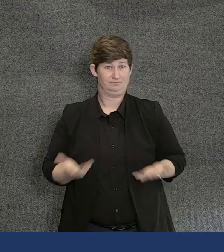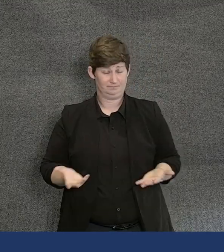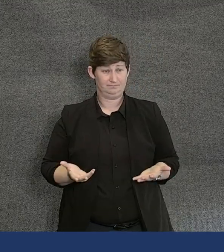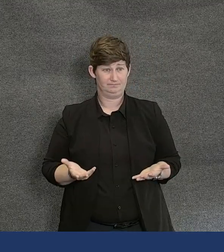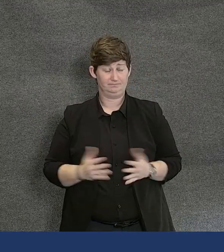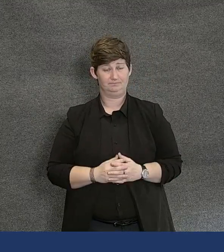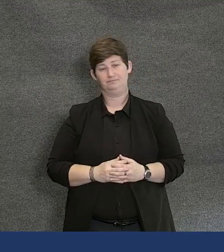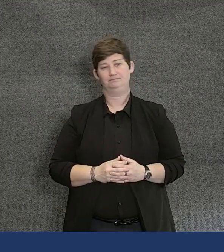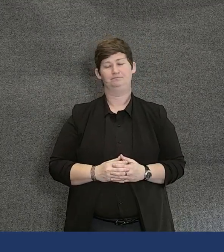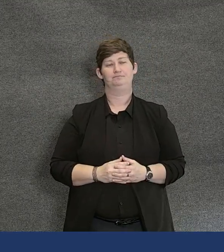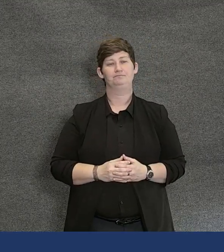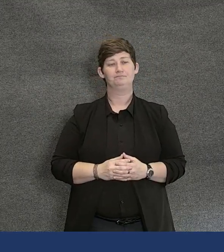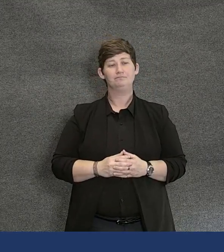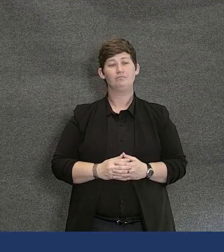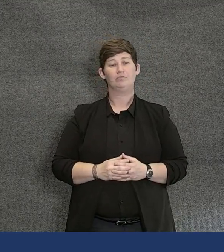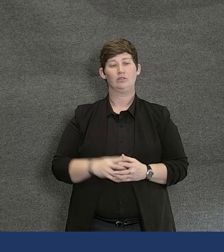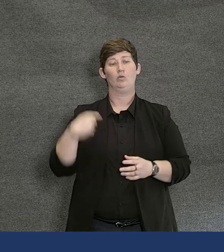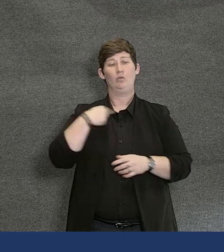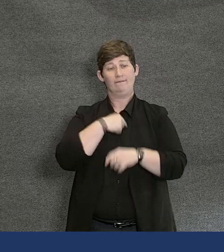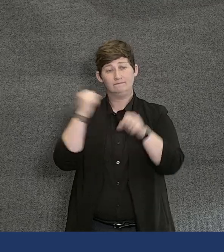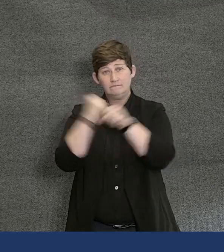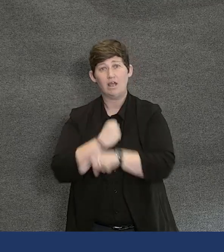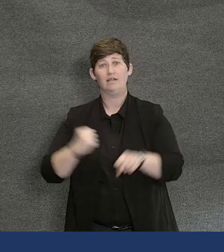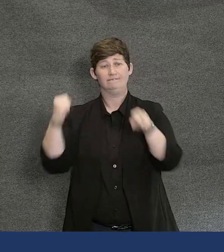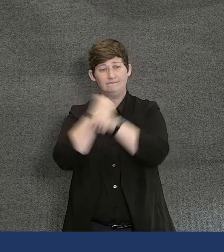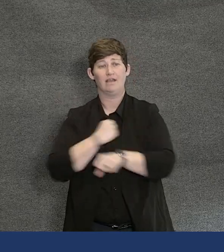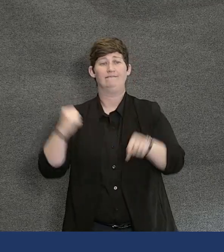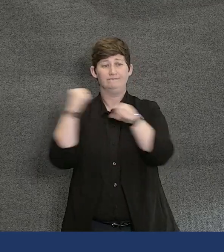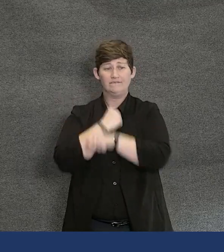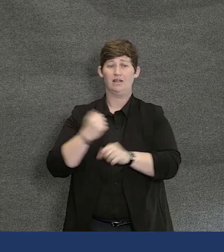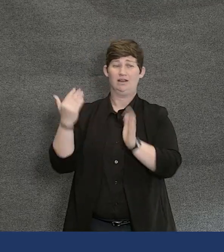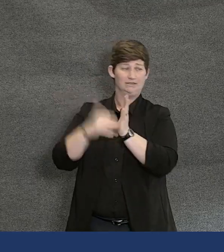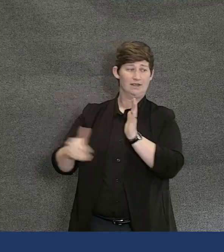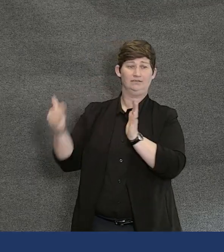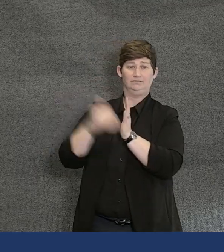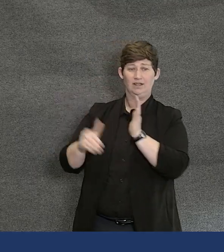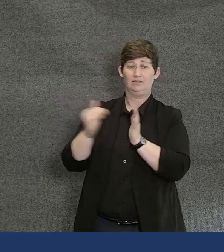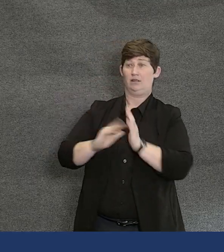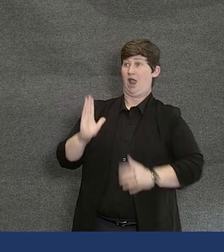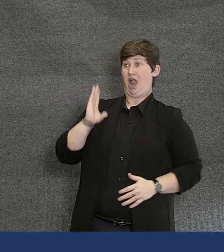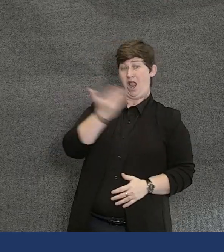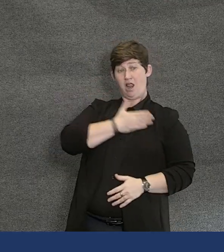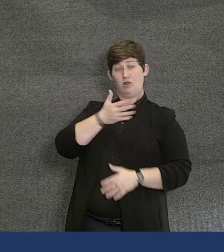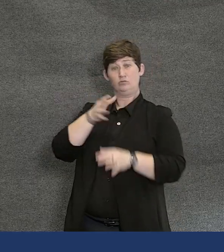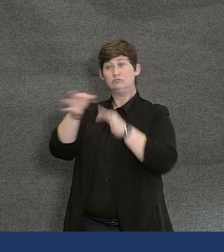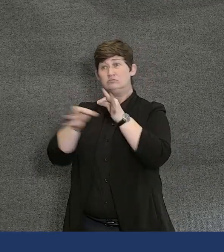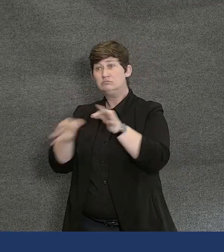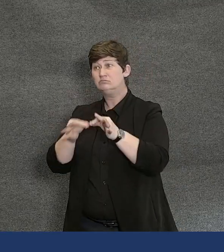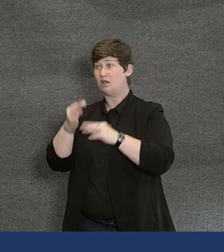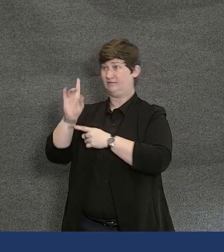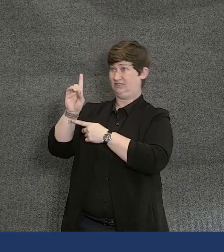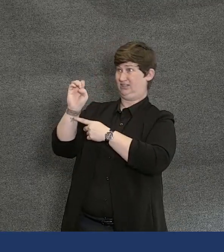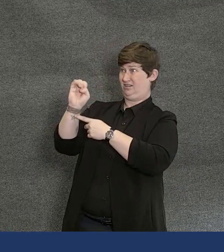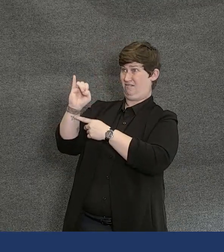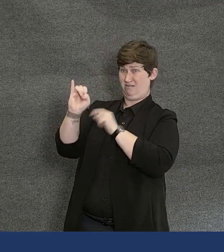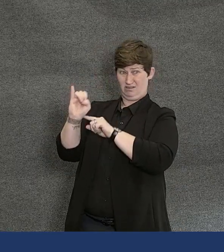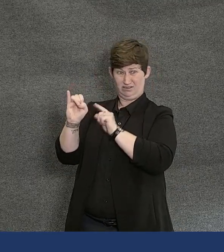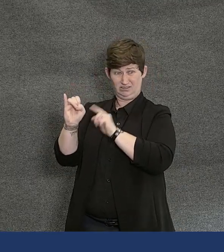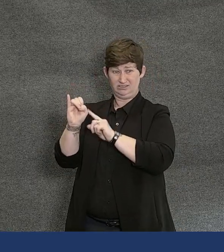And so we're fighting that, and we're also putting out guidance on DEI. Please don't quit. Don't let anybody tell you the lie